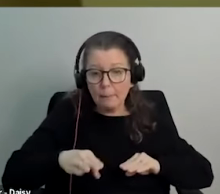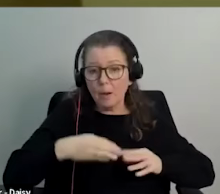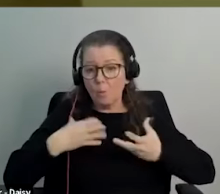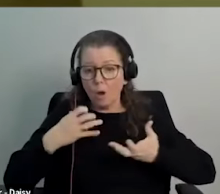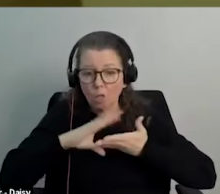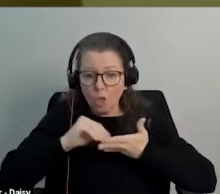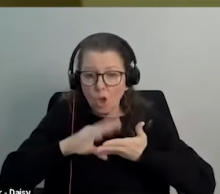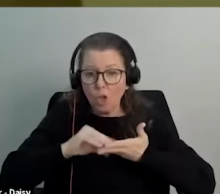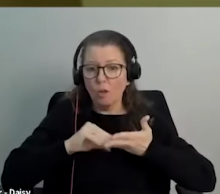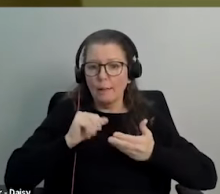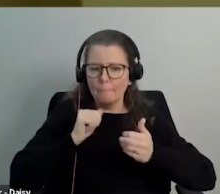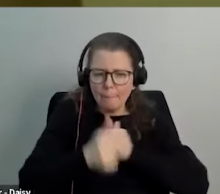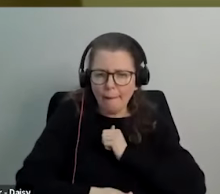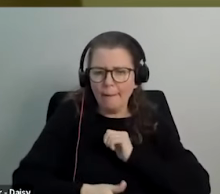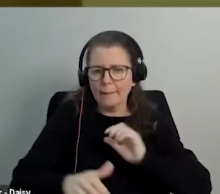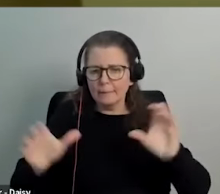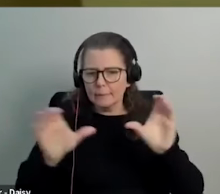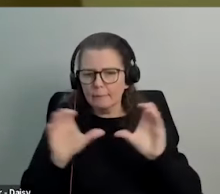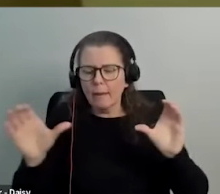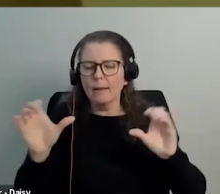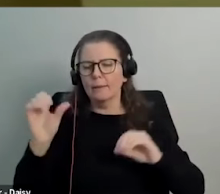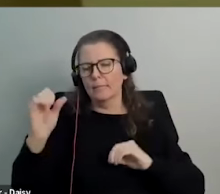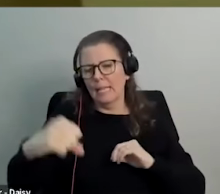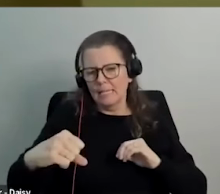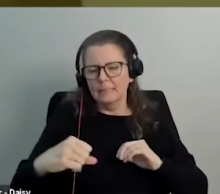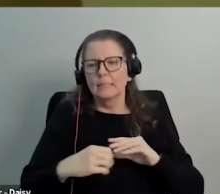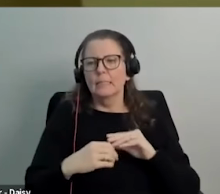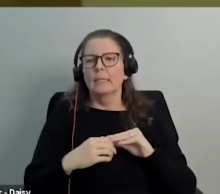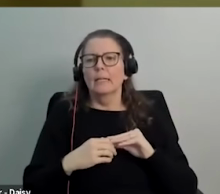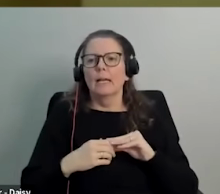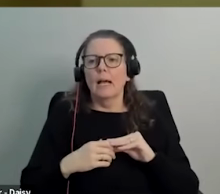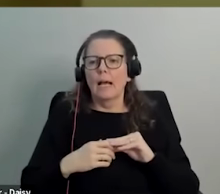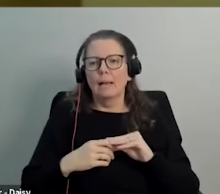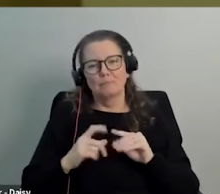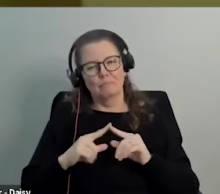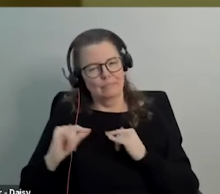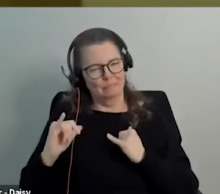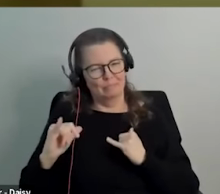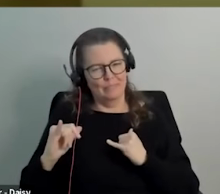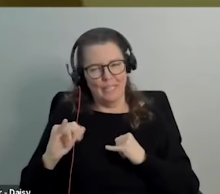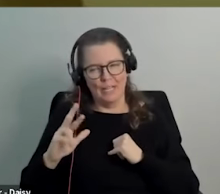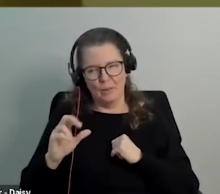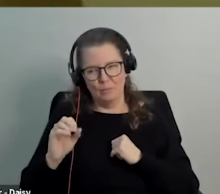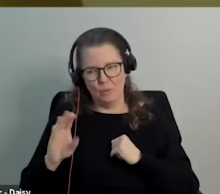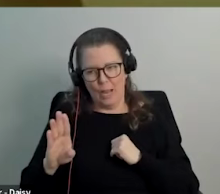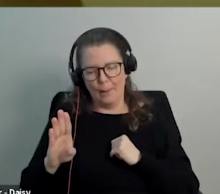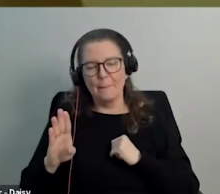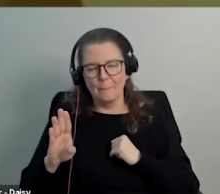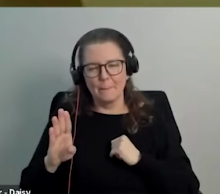and then pass and get that certification. I'm like Rob though, I'm always looking at the life experiences.